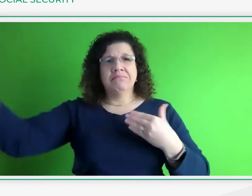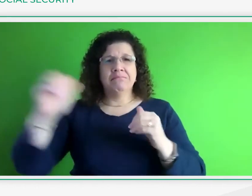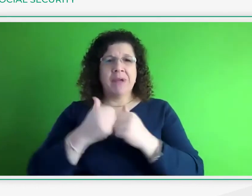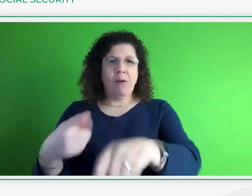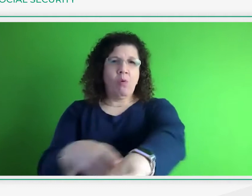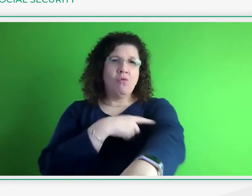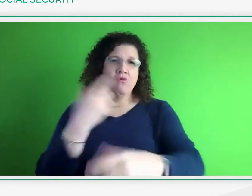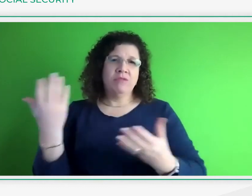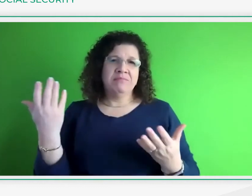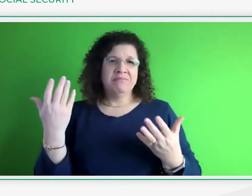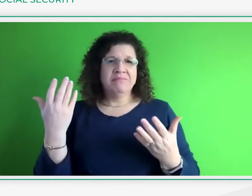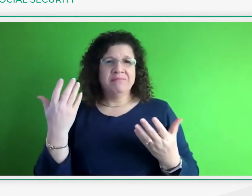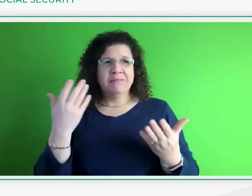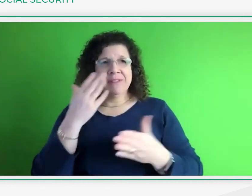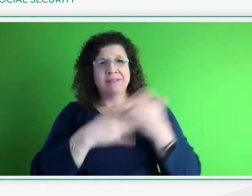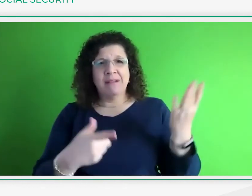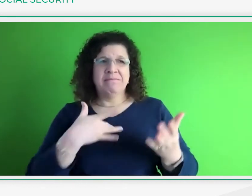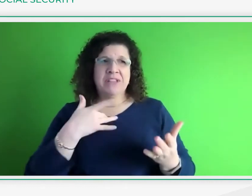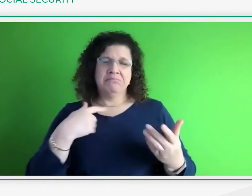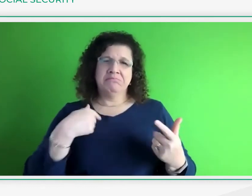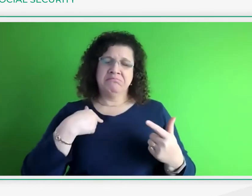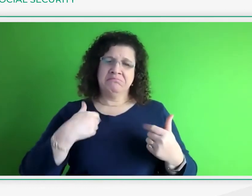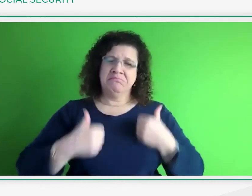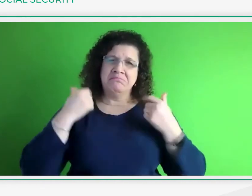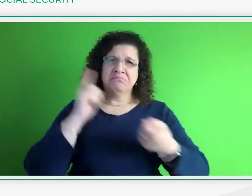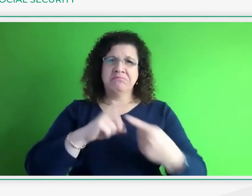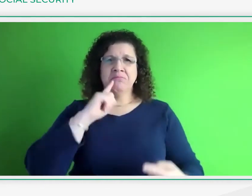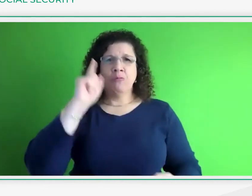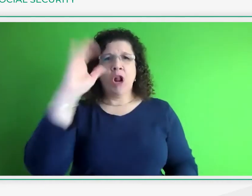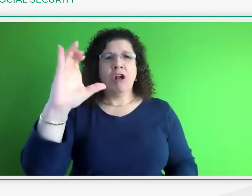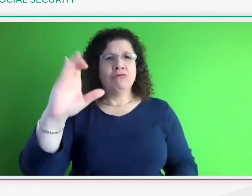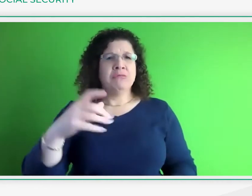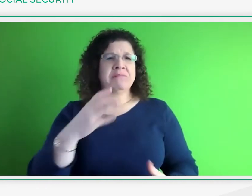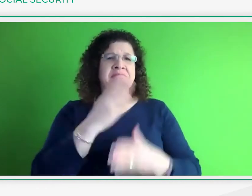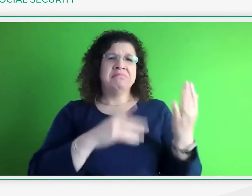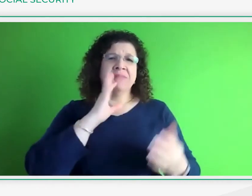But you really want to think about how long your life expectancy, in general, will be. Maybe if you feel, “I'm healthy.